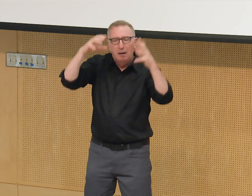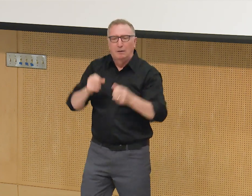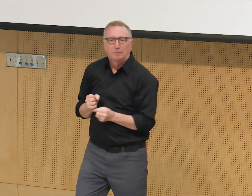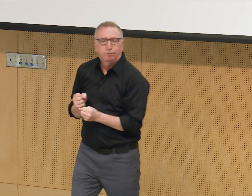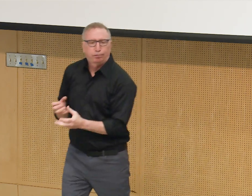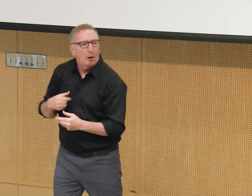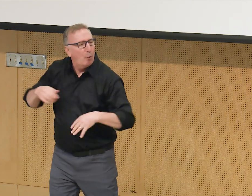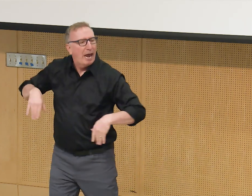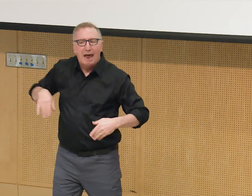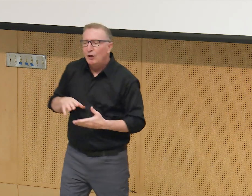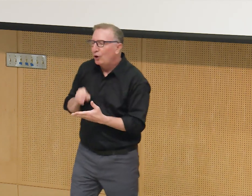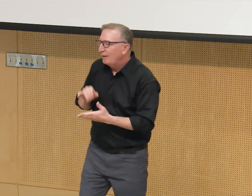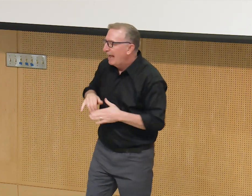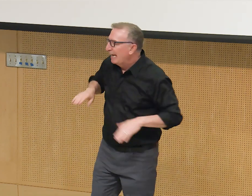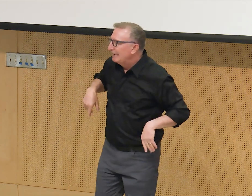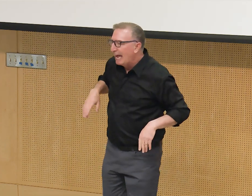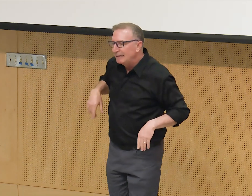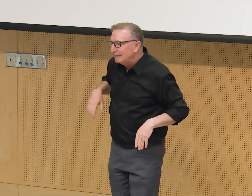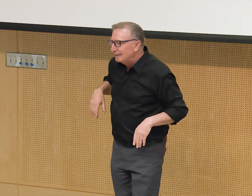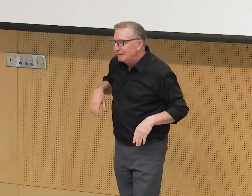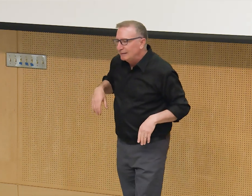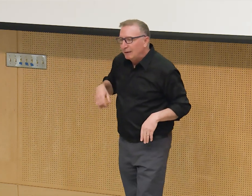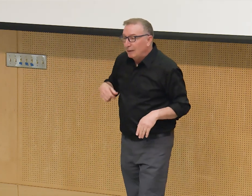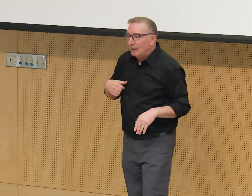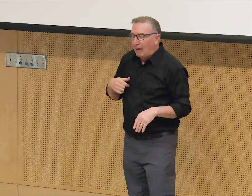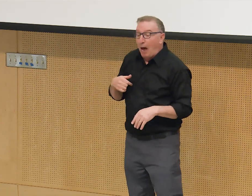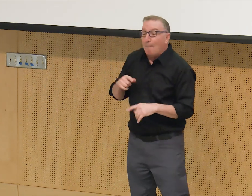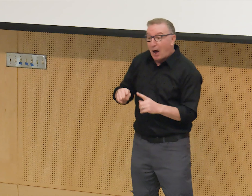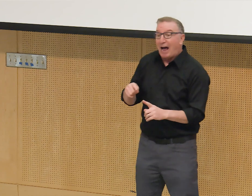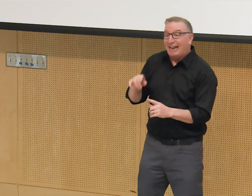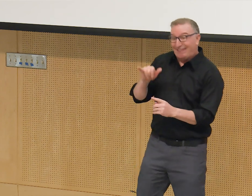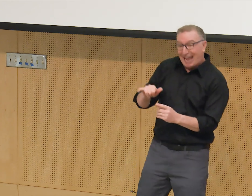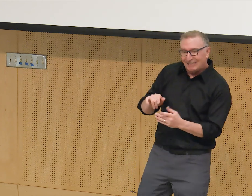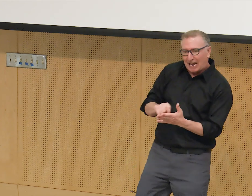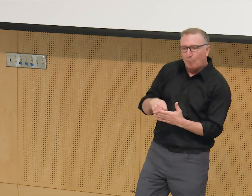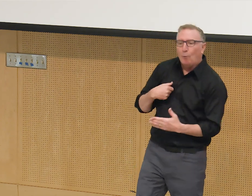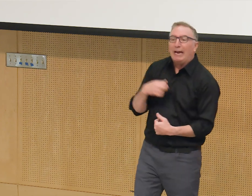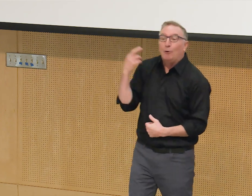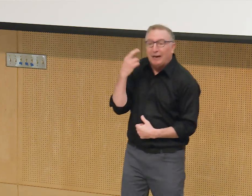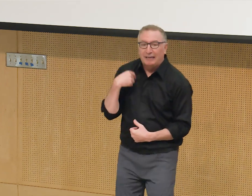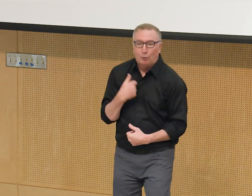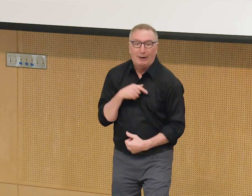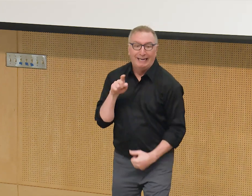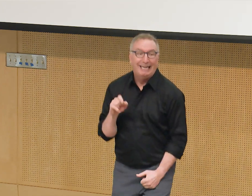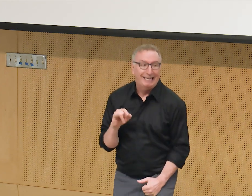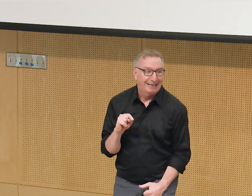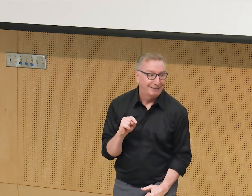the language into one another and translate that stuff, not just following it word for word.